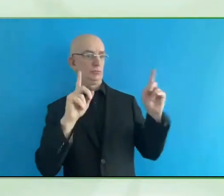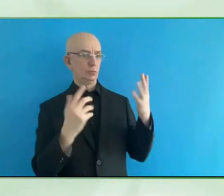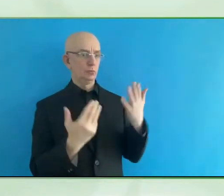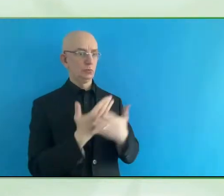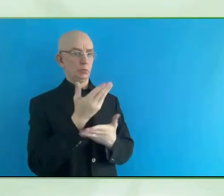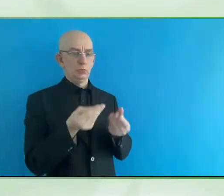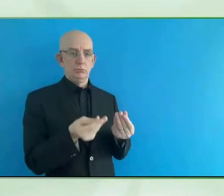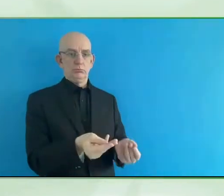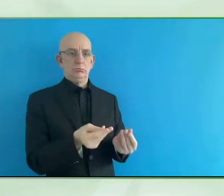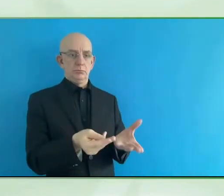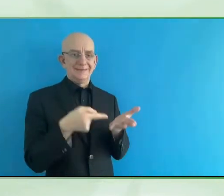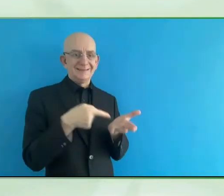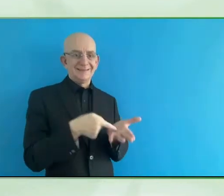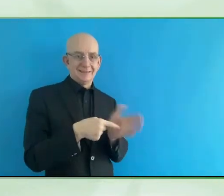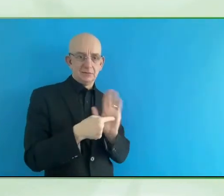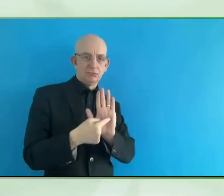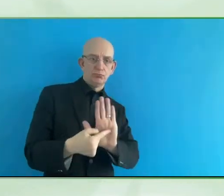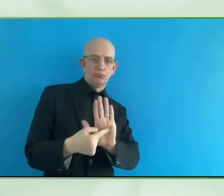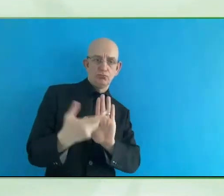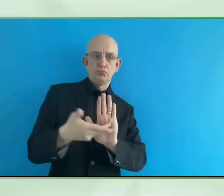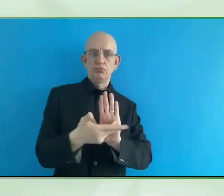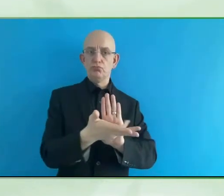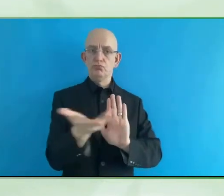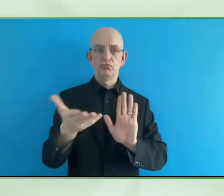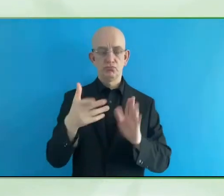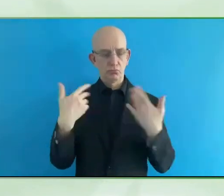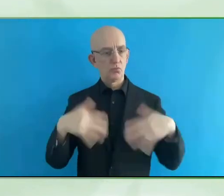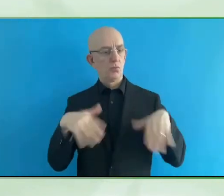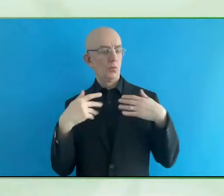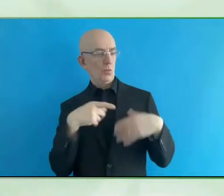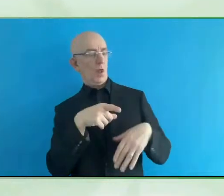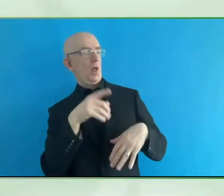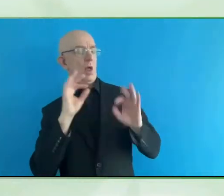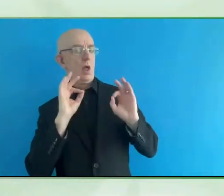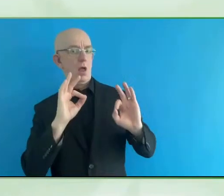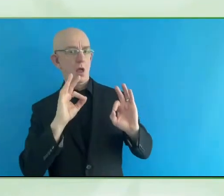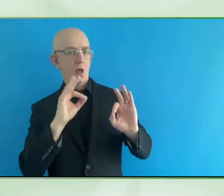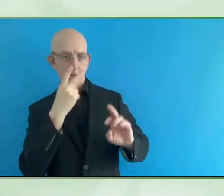Whether these things land? Setting up those exemplars.